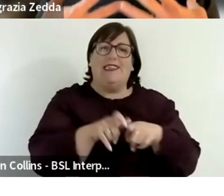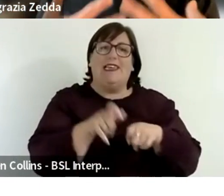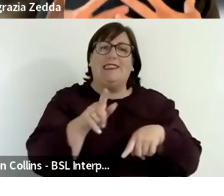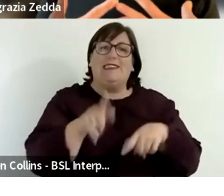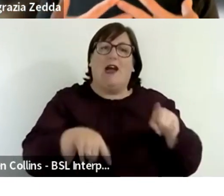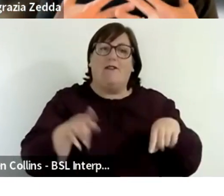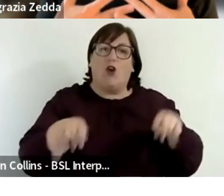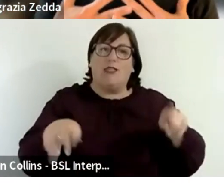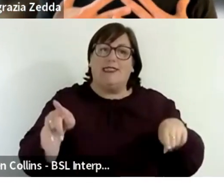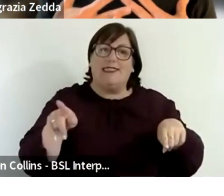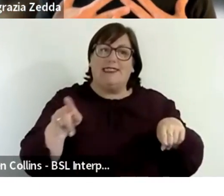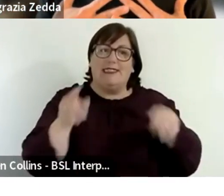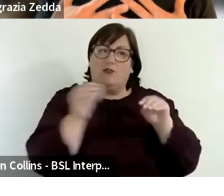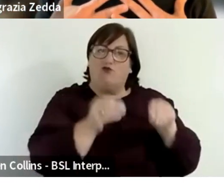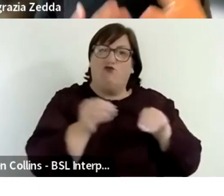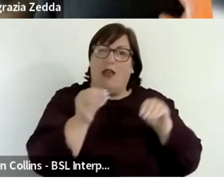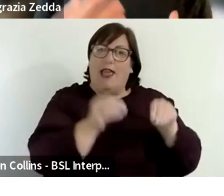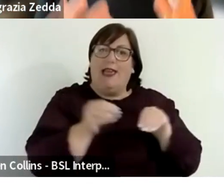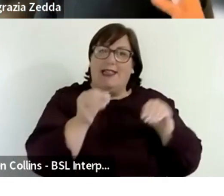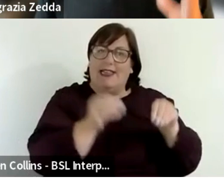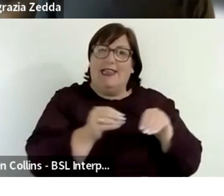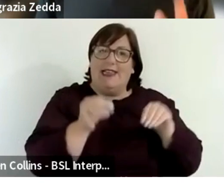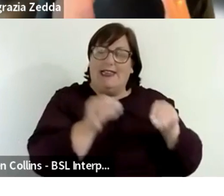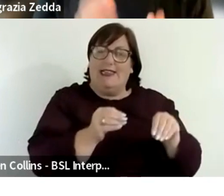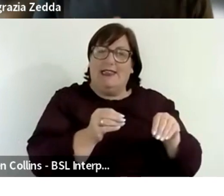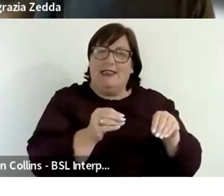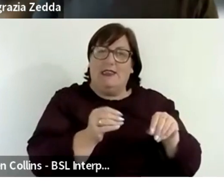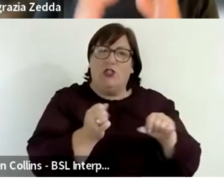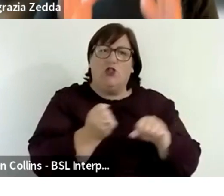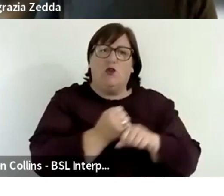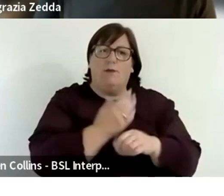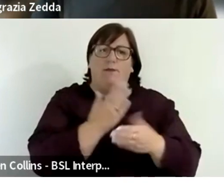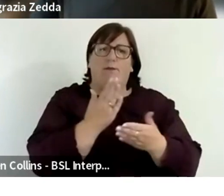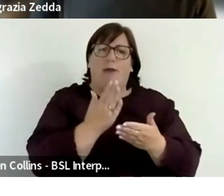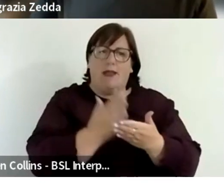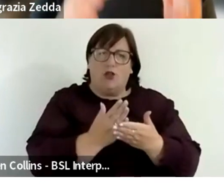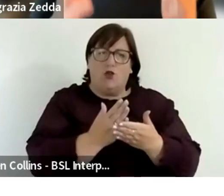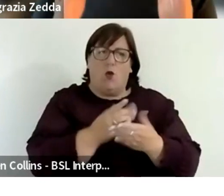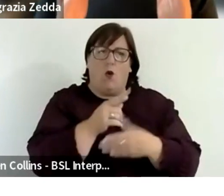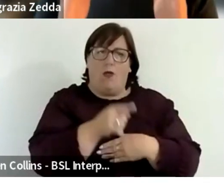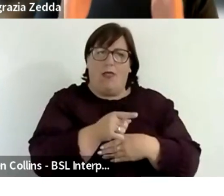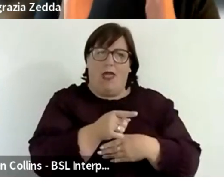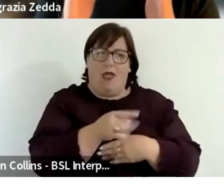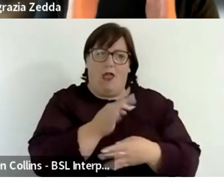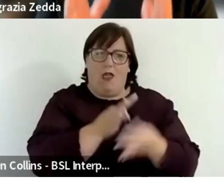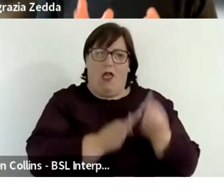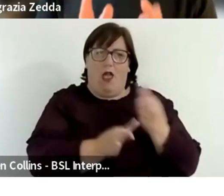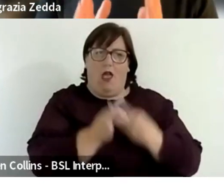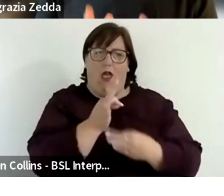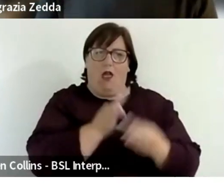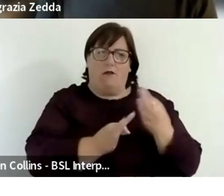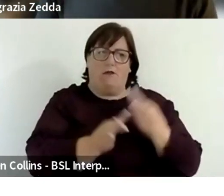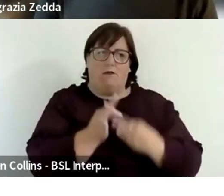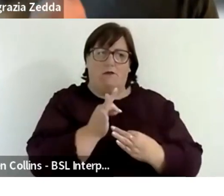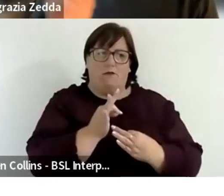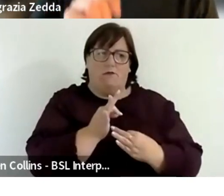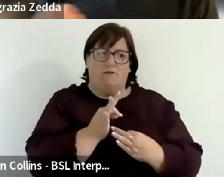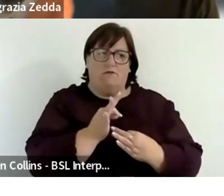How to check in your bias, how to make sure you are asking the questions in a fair way, and that you are